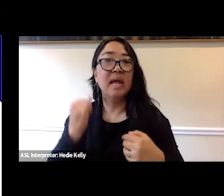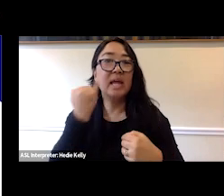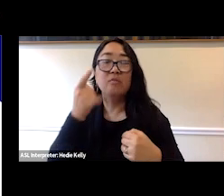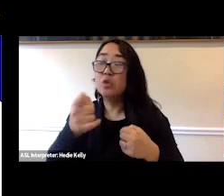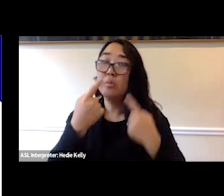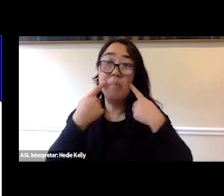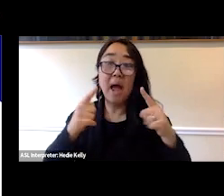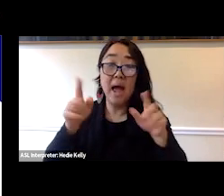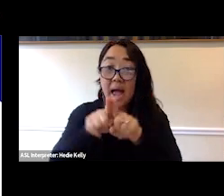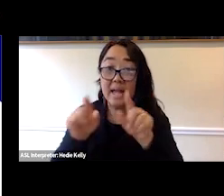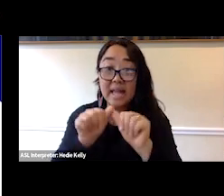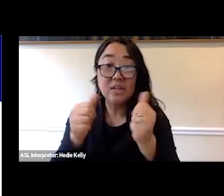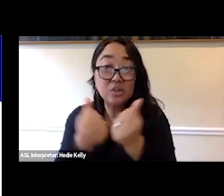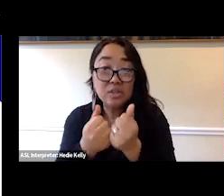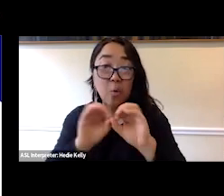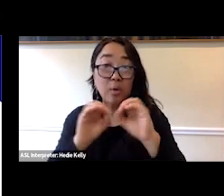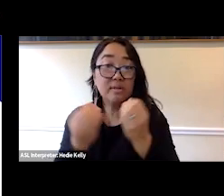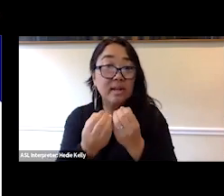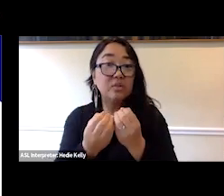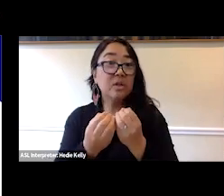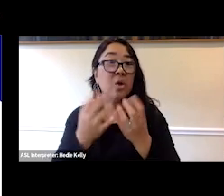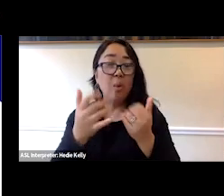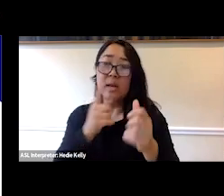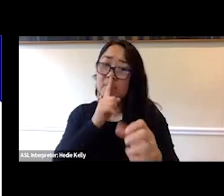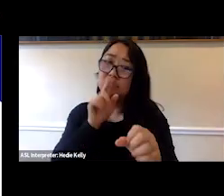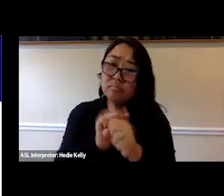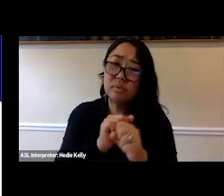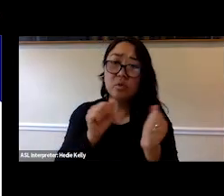to digital accessibility and inclusivity, you want to make sure that your partners